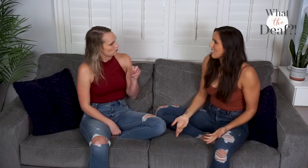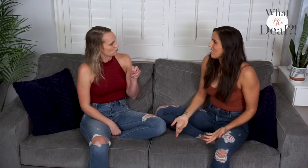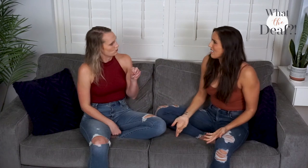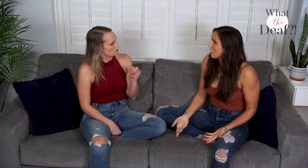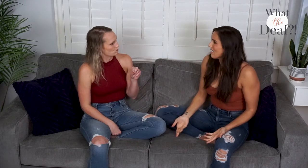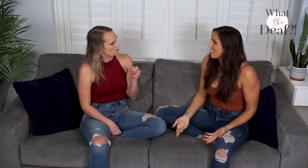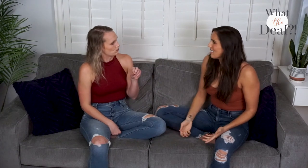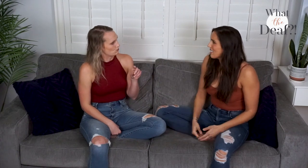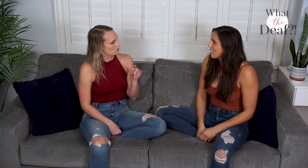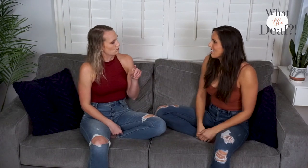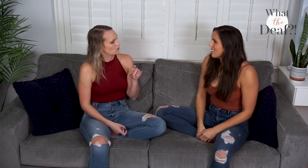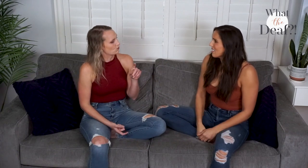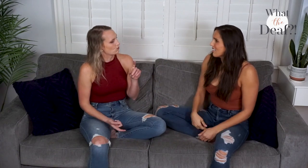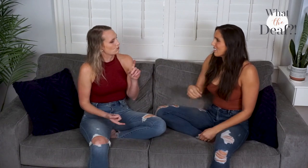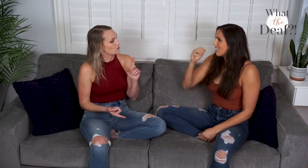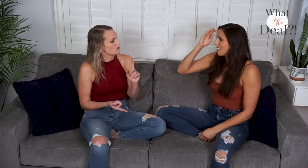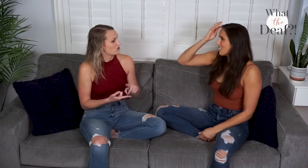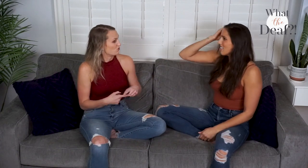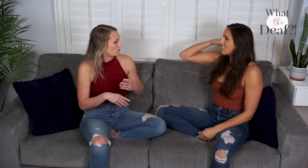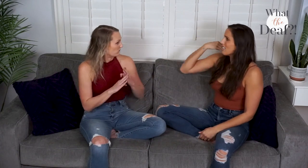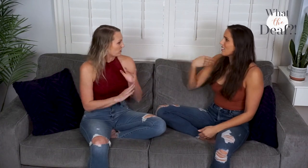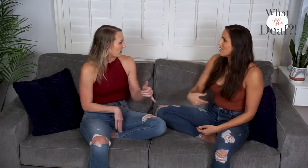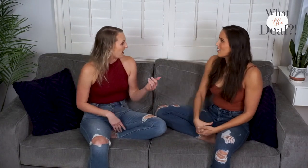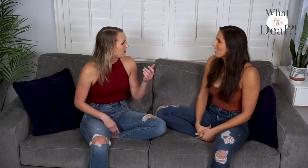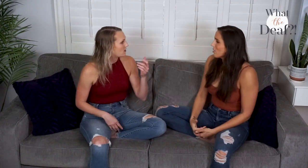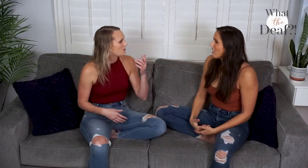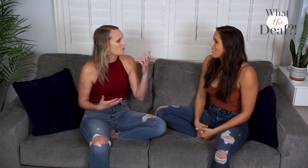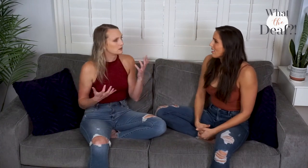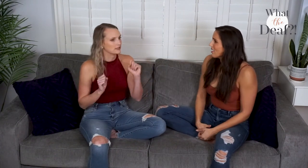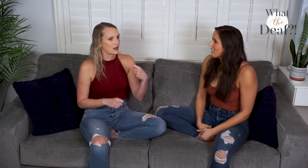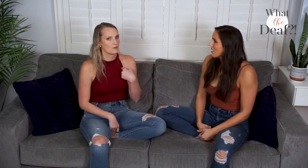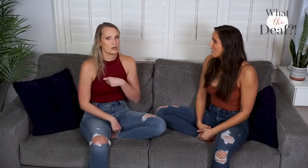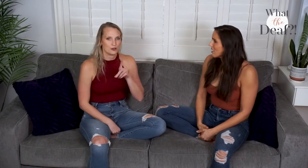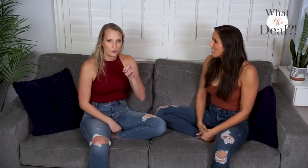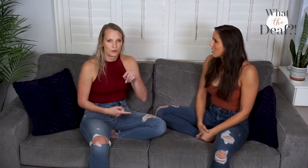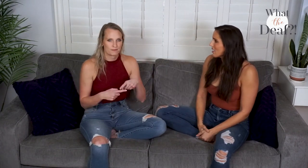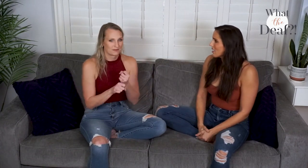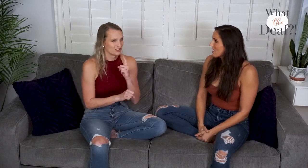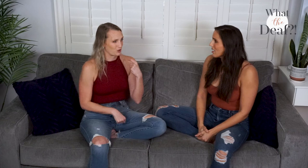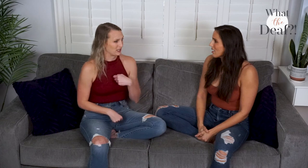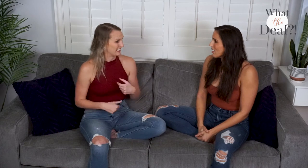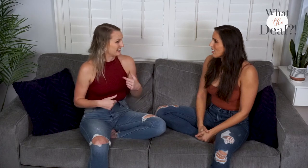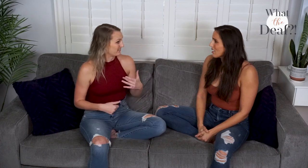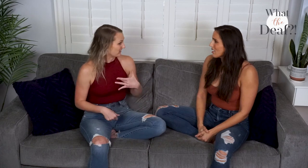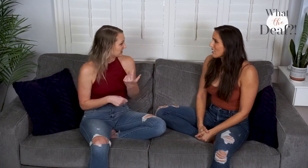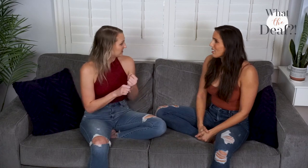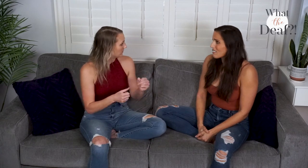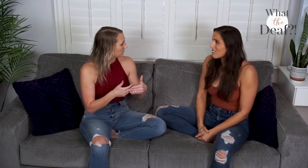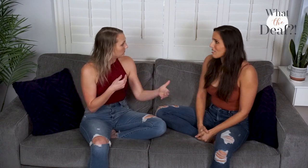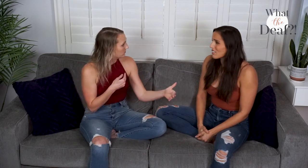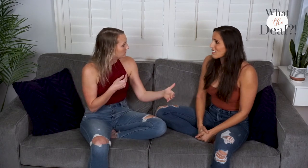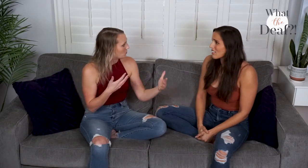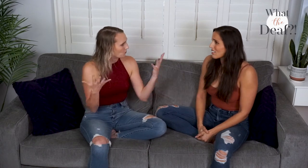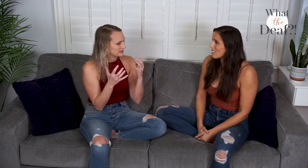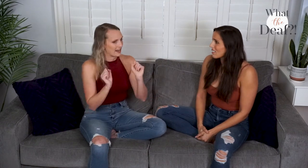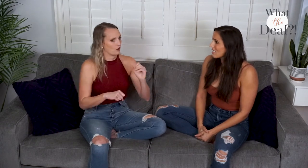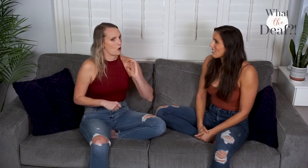Yeah, what can we do to prevent that from happening? What can we do to make sure we feel safe from here on out? Yeah!